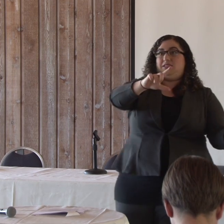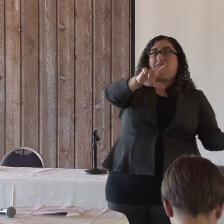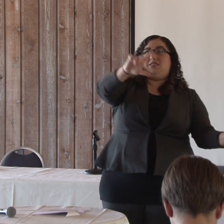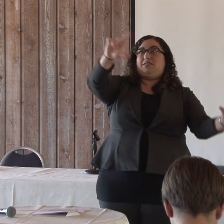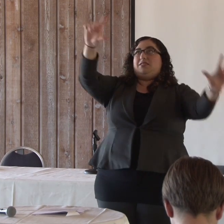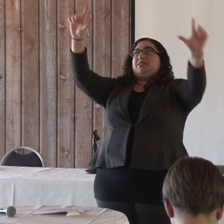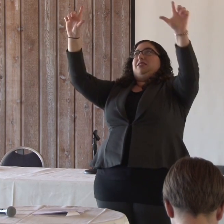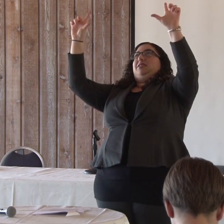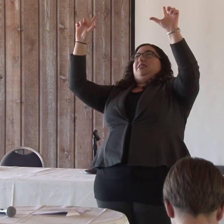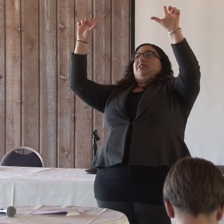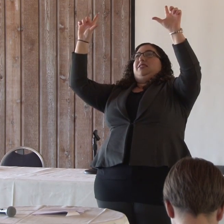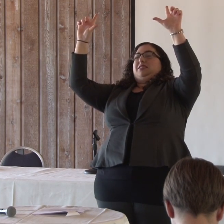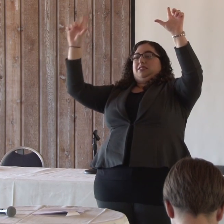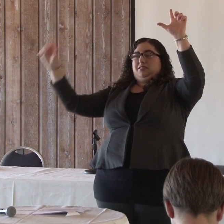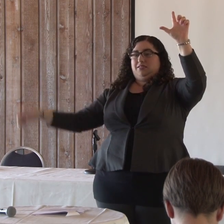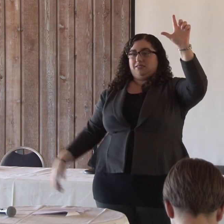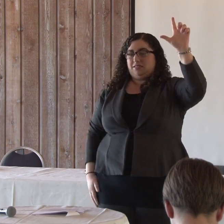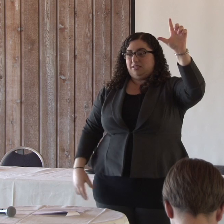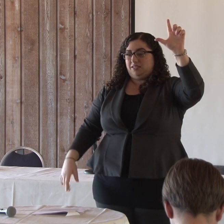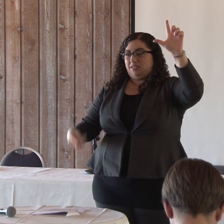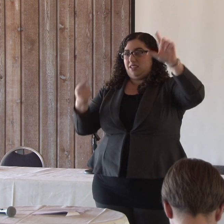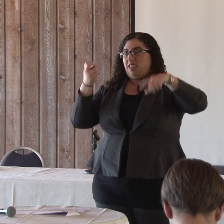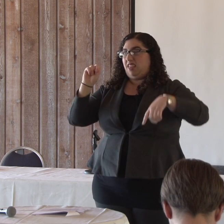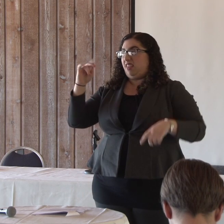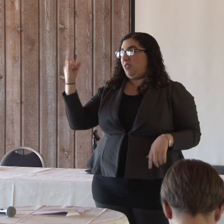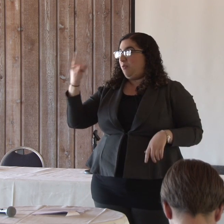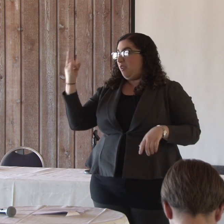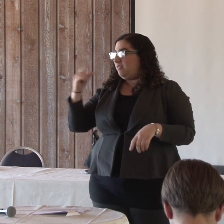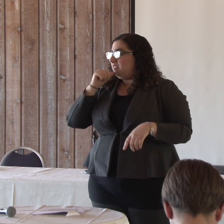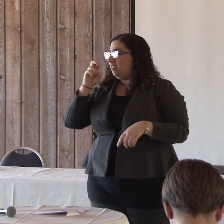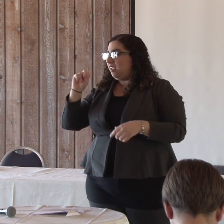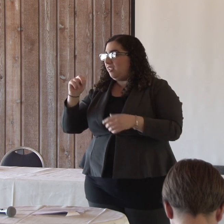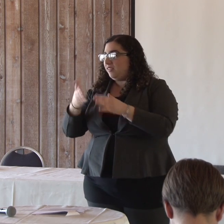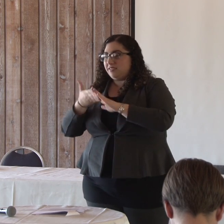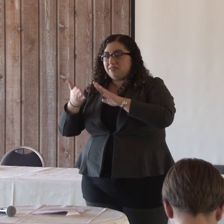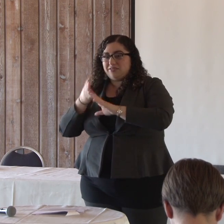The doctor sometimes use a stand. And they try to bring the screen over the Deaf